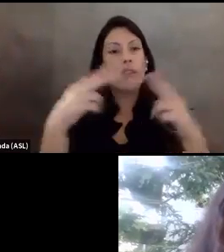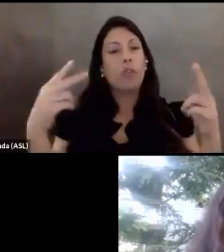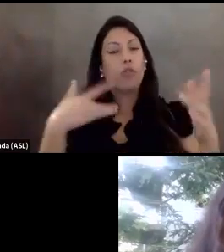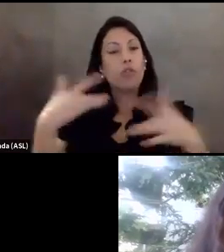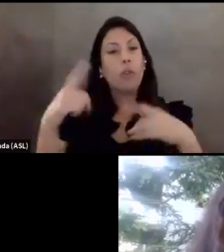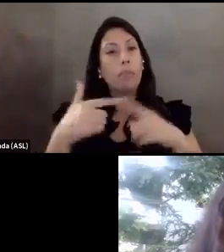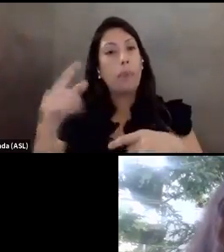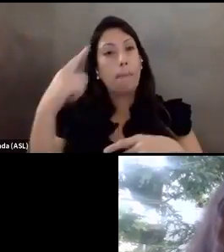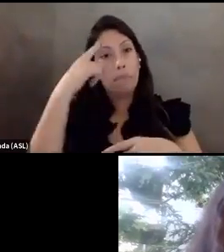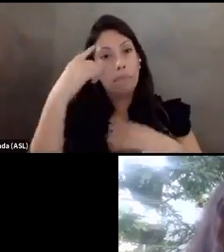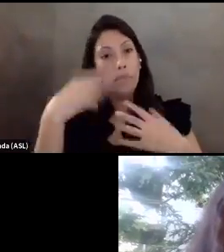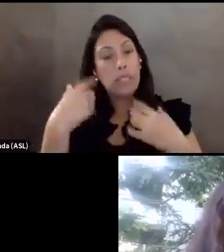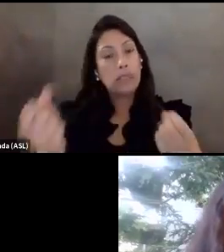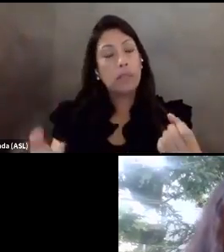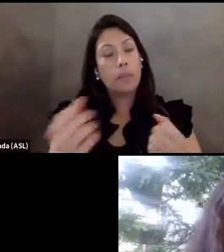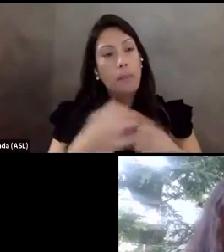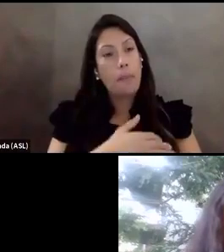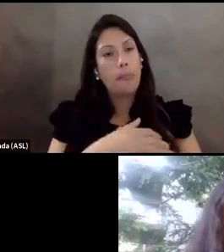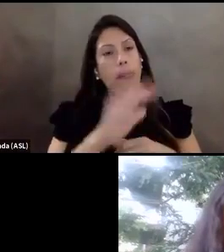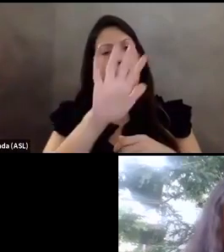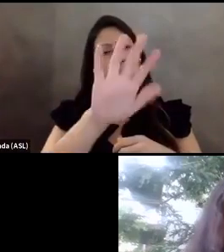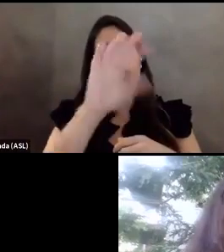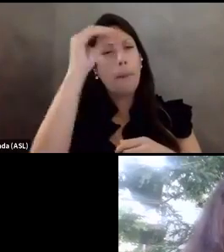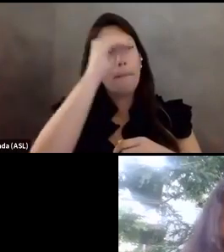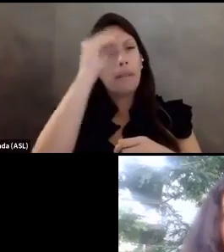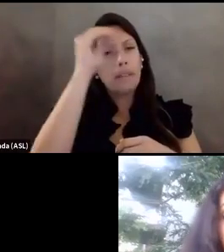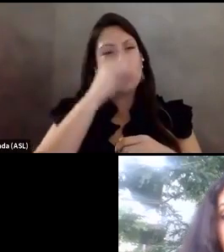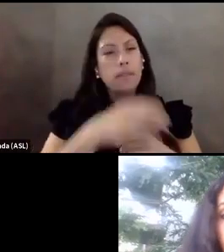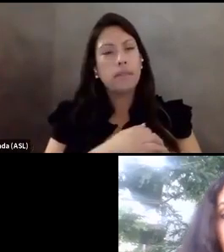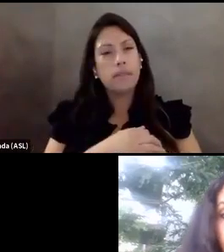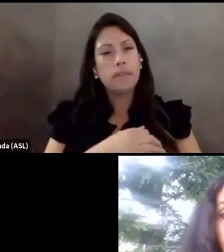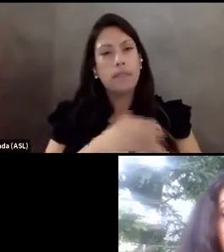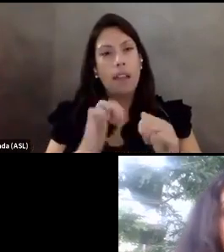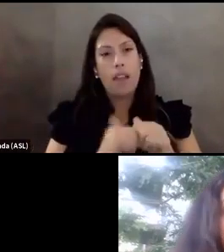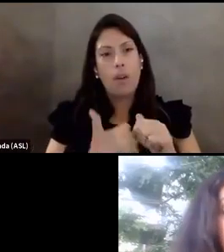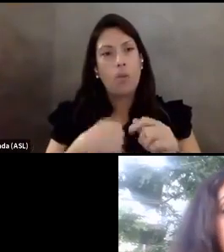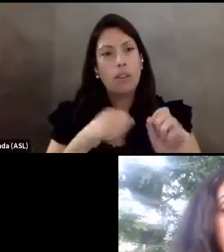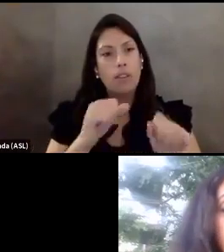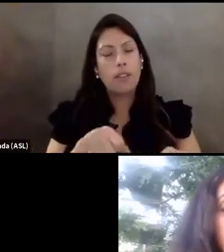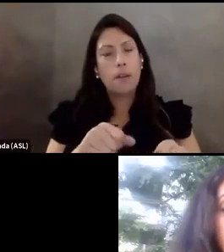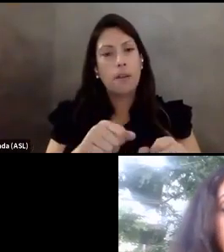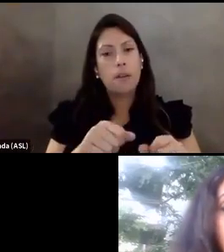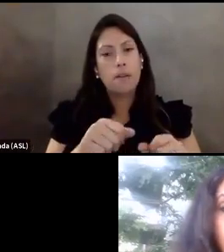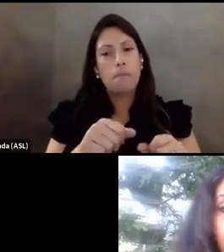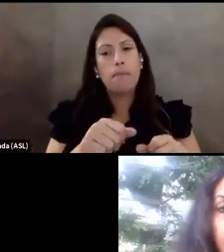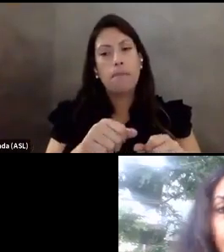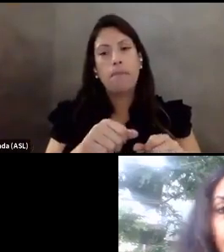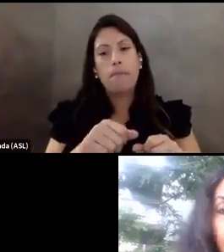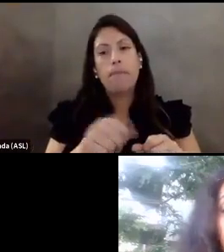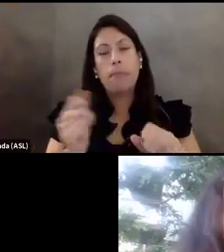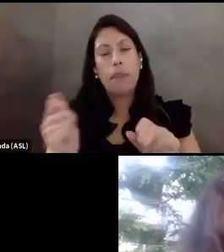Do you have some thoughts on that and how we might be able how soon may be able to get them back in school?